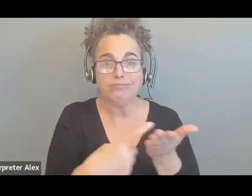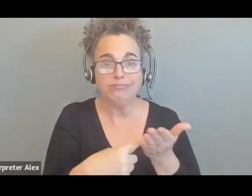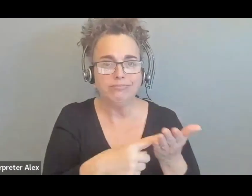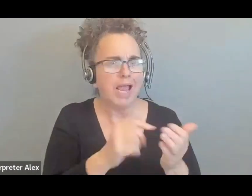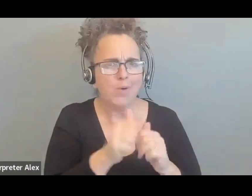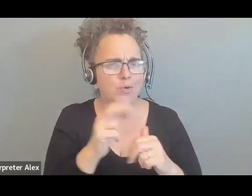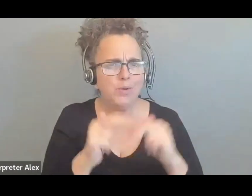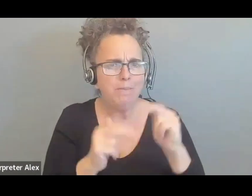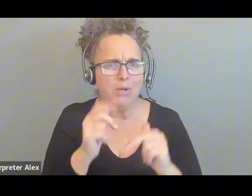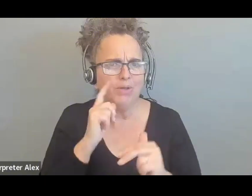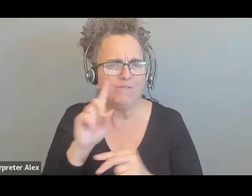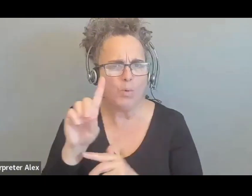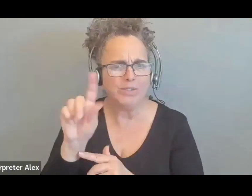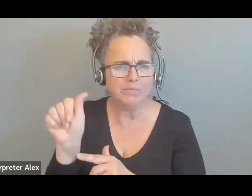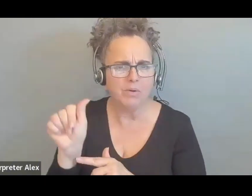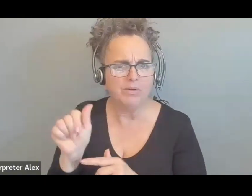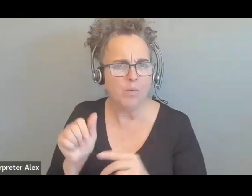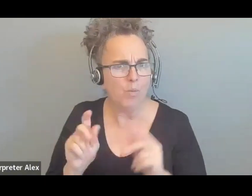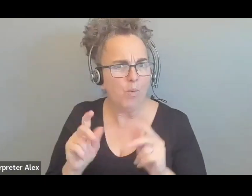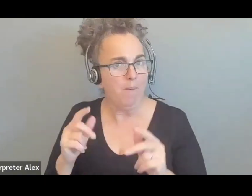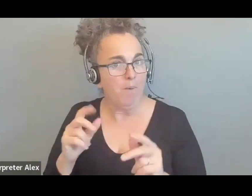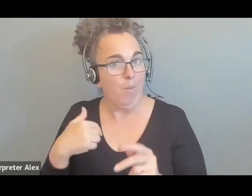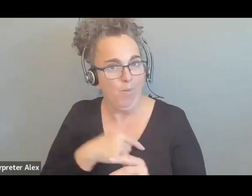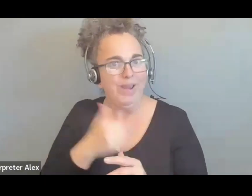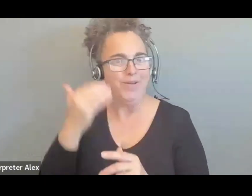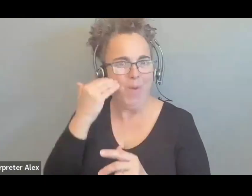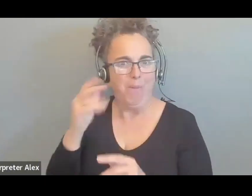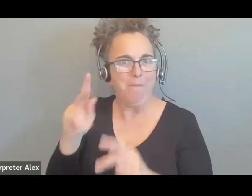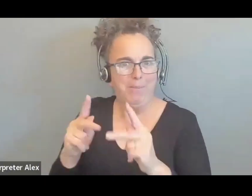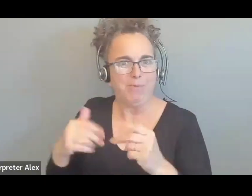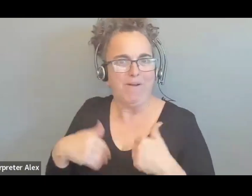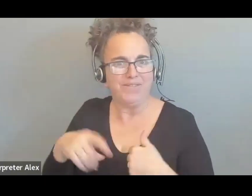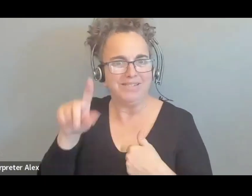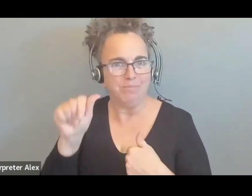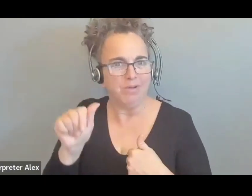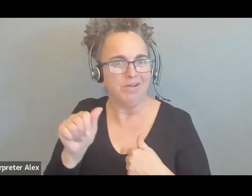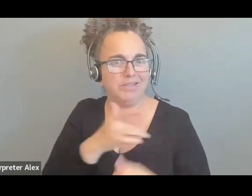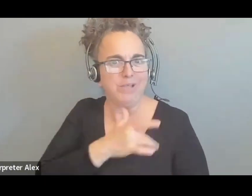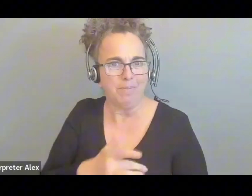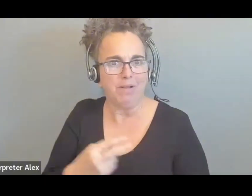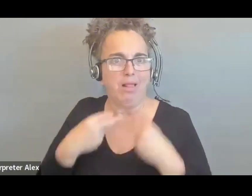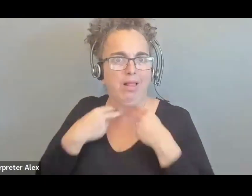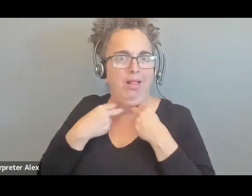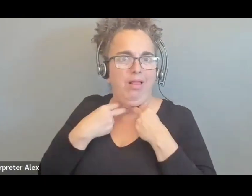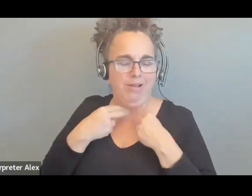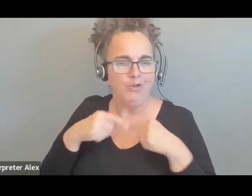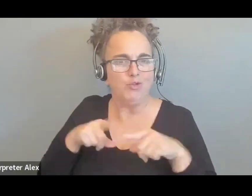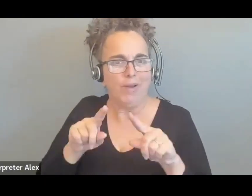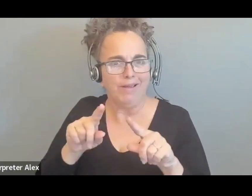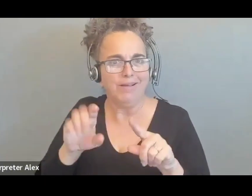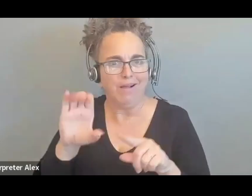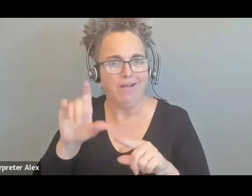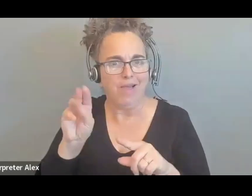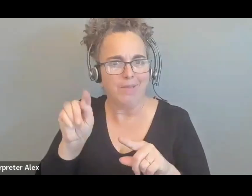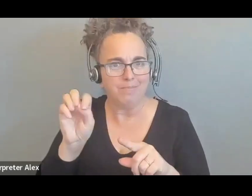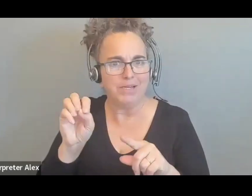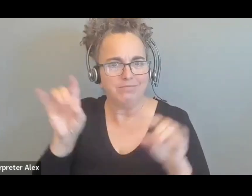'cause we know that people with disabilities are some of the ones that are left behind in these situations. Like how are you thinking about that?" And some of them were and some of them weren't, right?